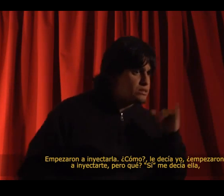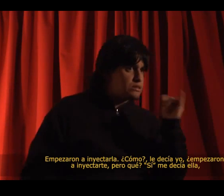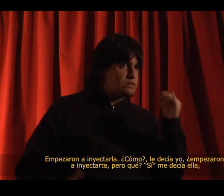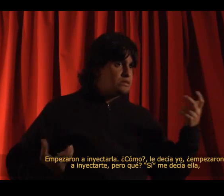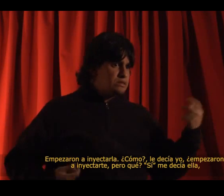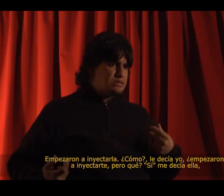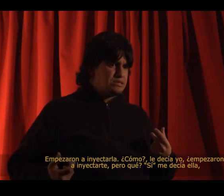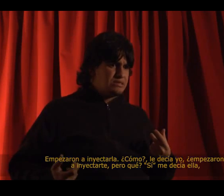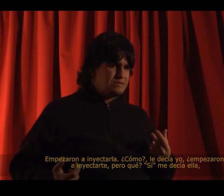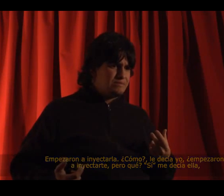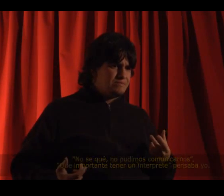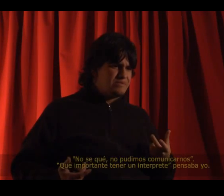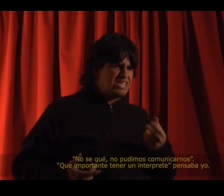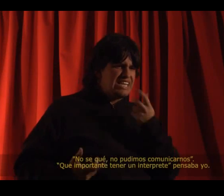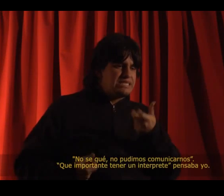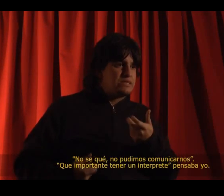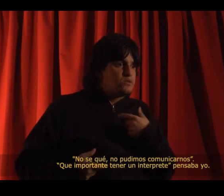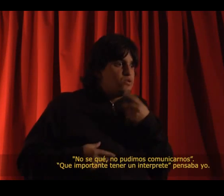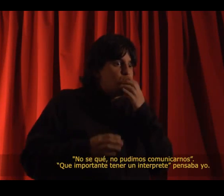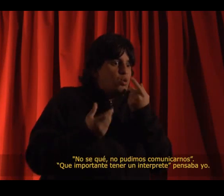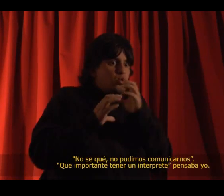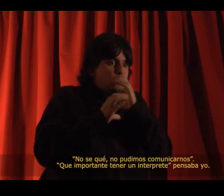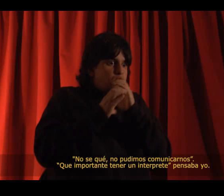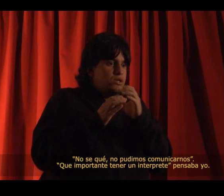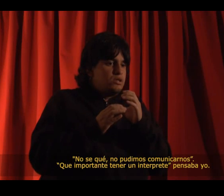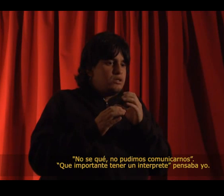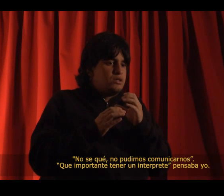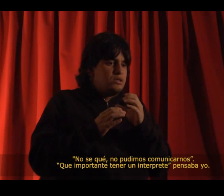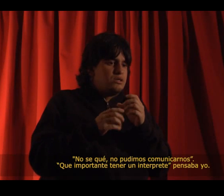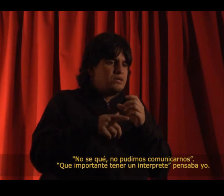She said they were giving her shots but she didn’t know why because they couldn’t communicate.